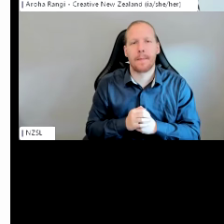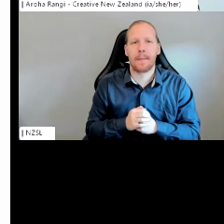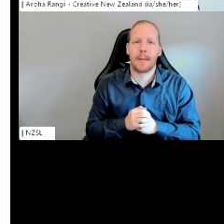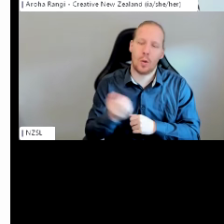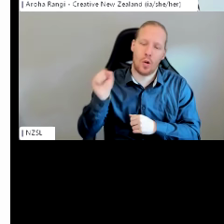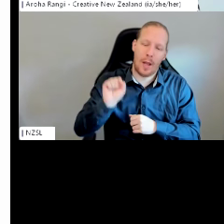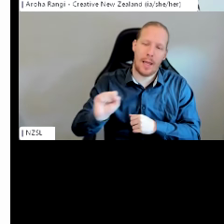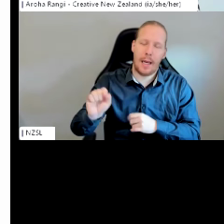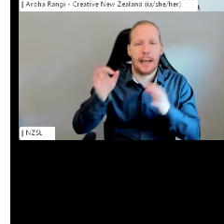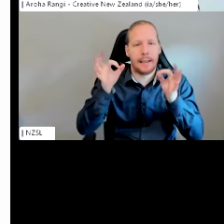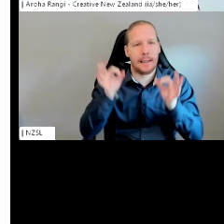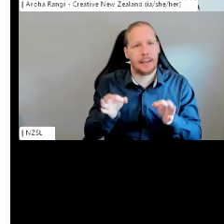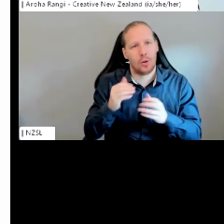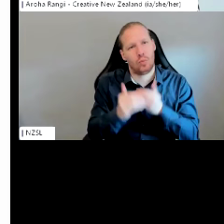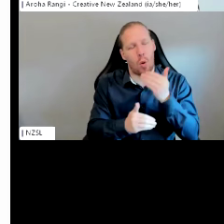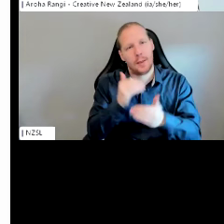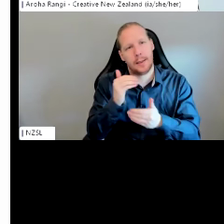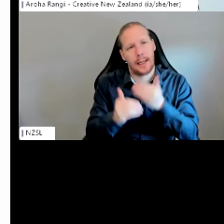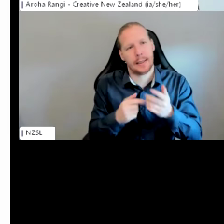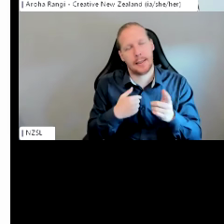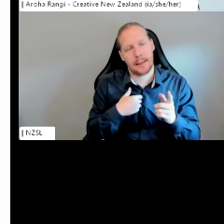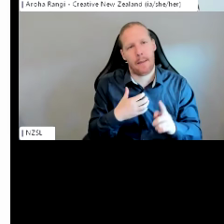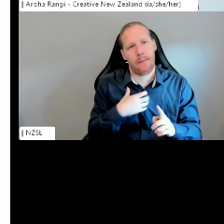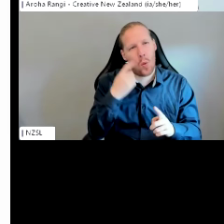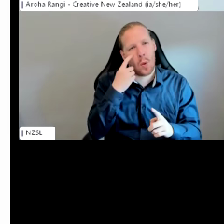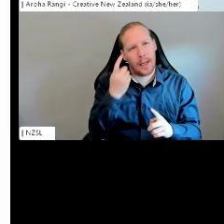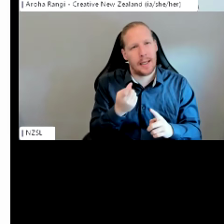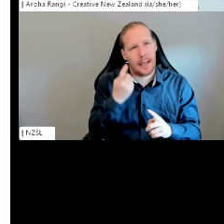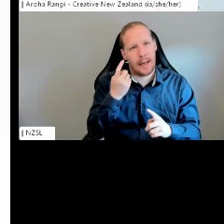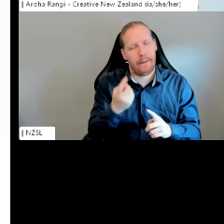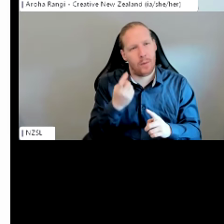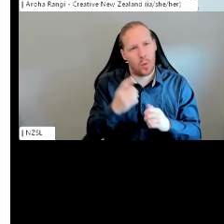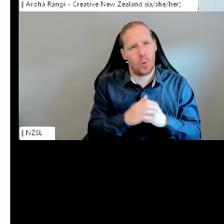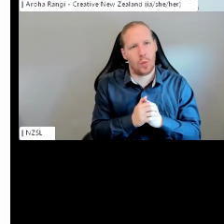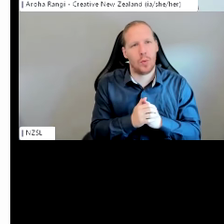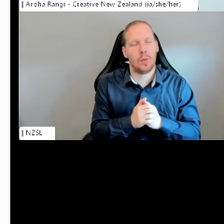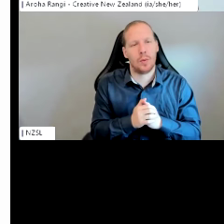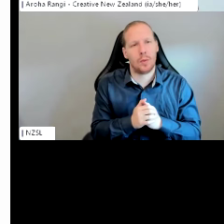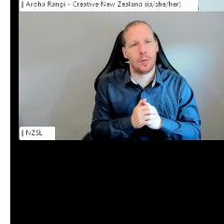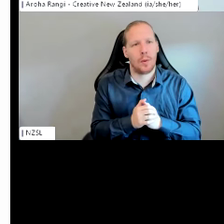much more deliberate. And so, if you've got a whole lot of people out there intentionally